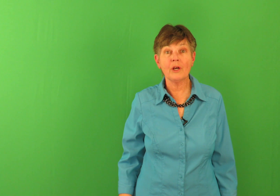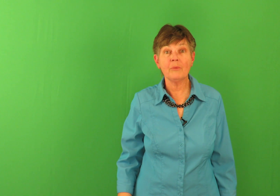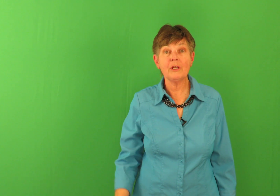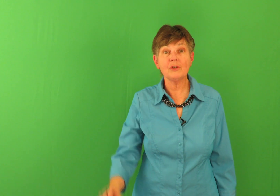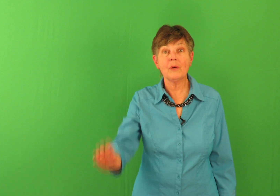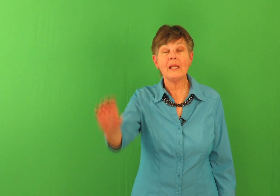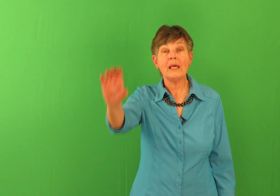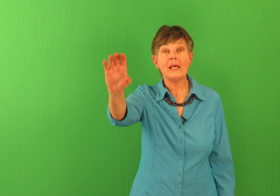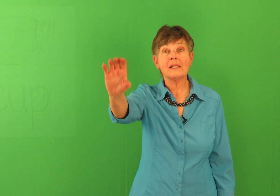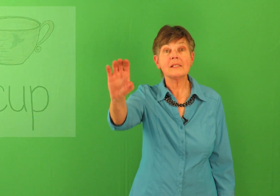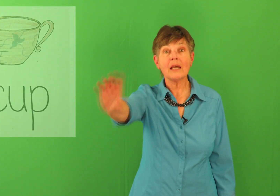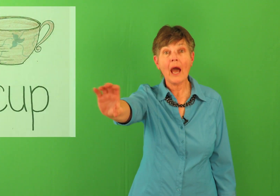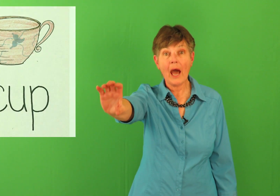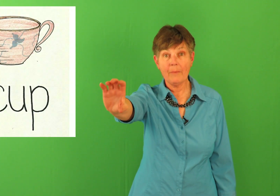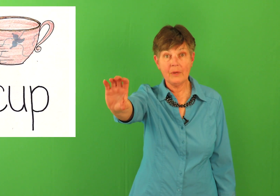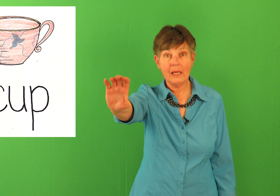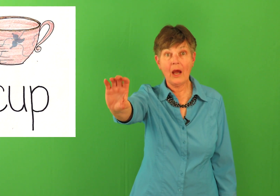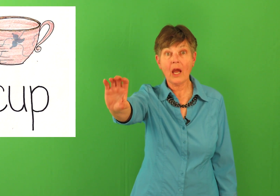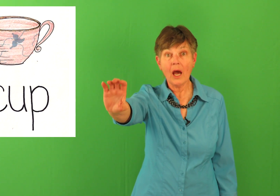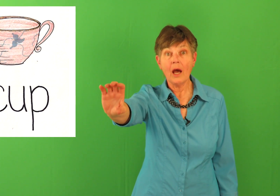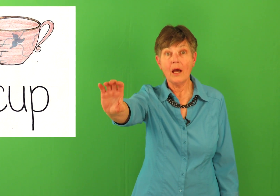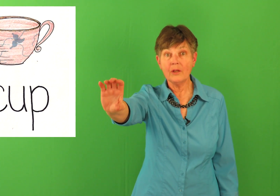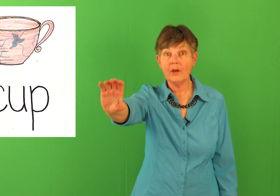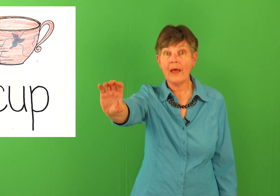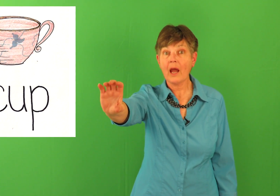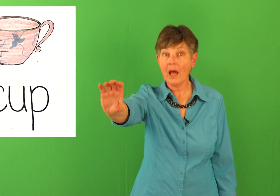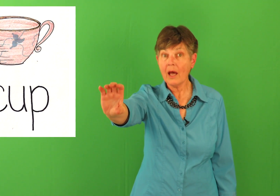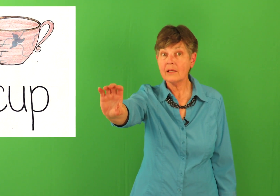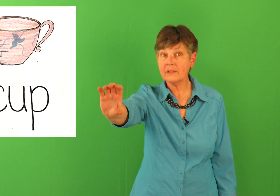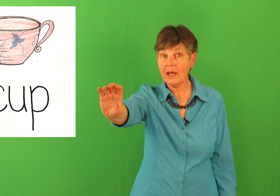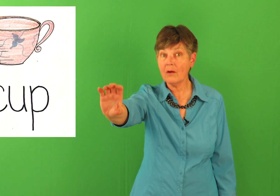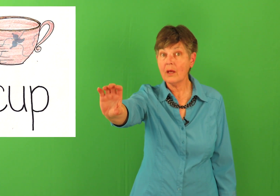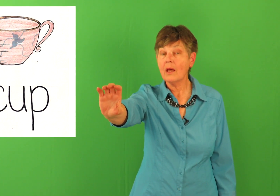we're going to be doing is cup yep you hear that sound